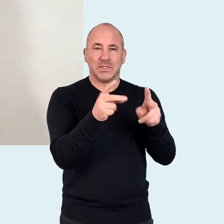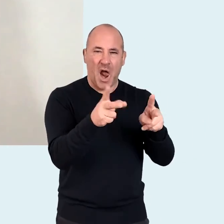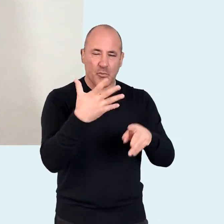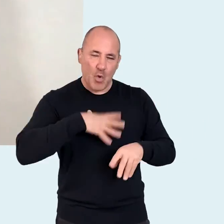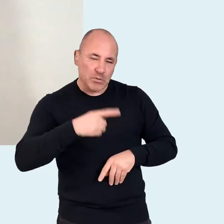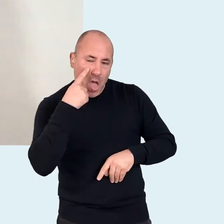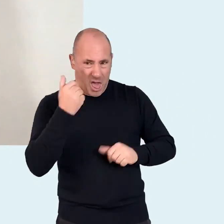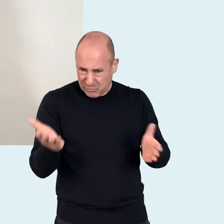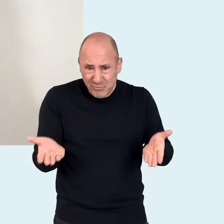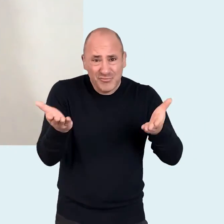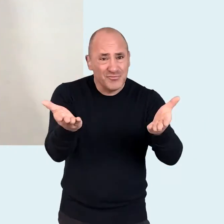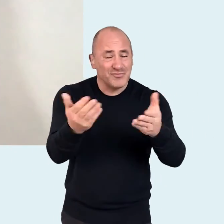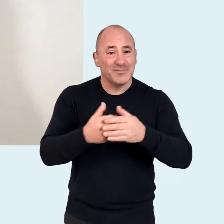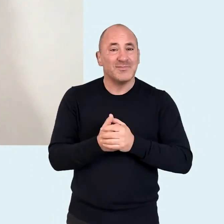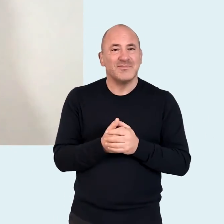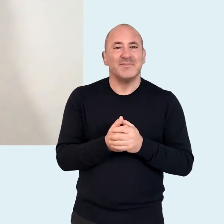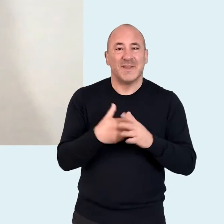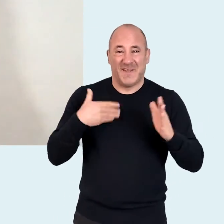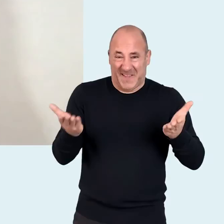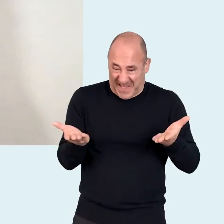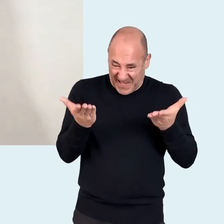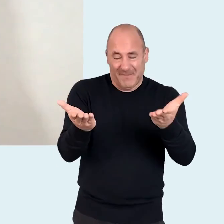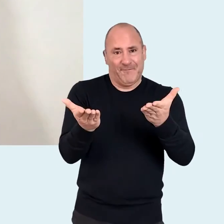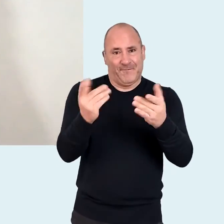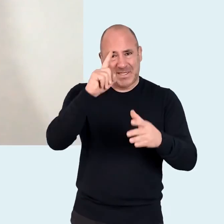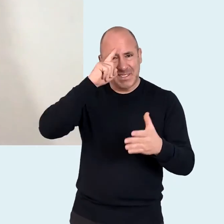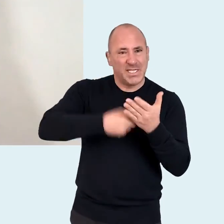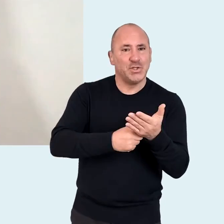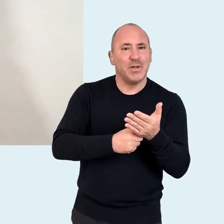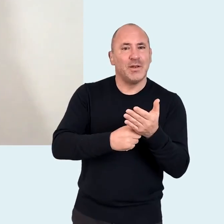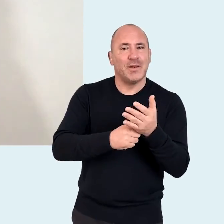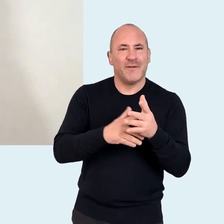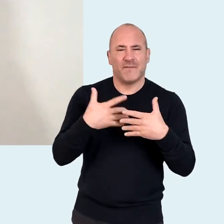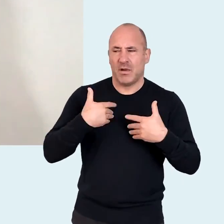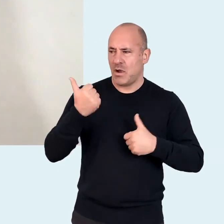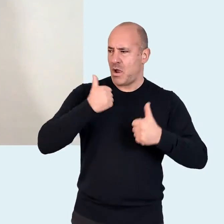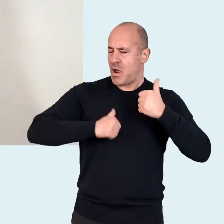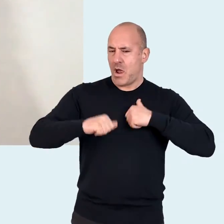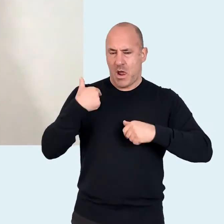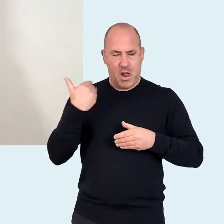dance they've always wanted to try. I always find that giving people their own ownership,